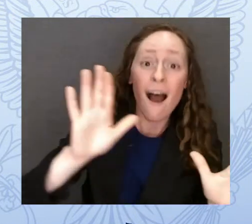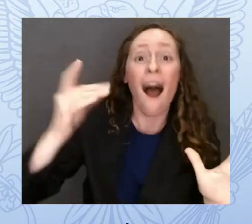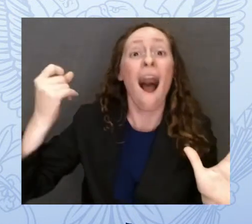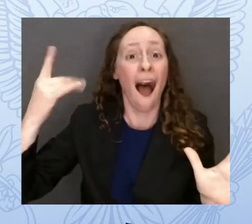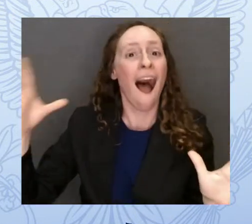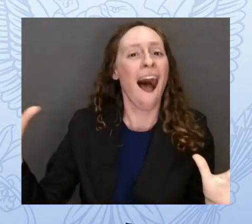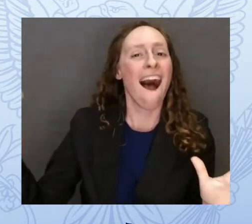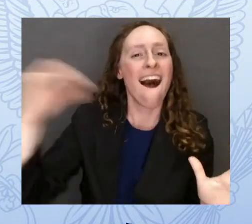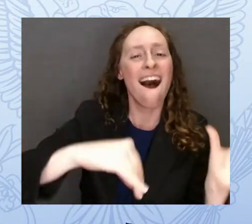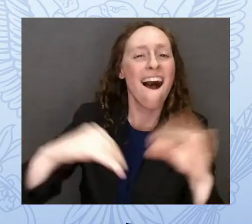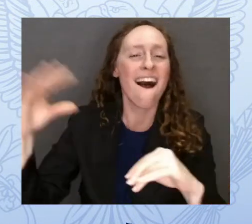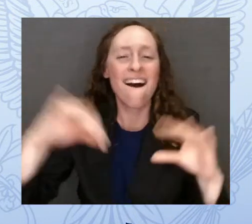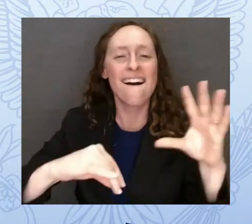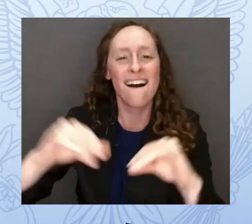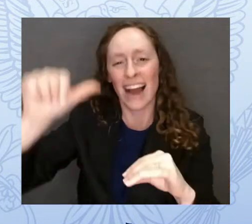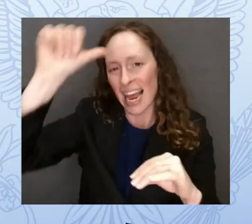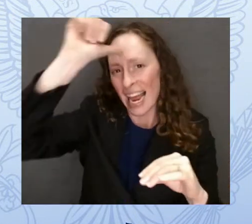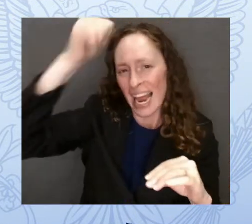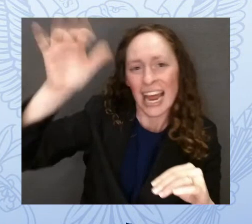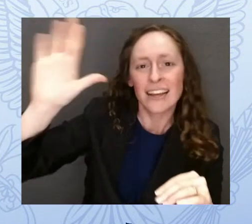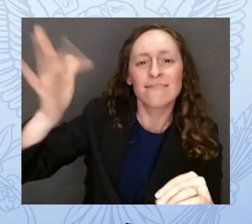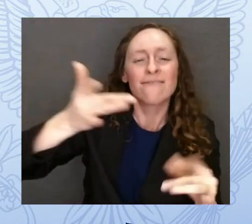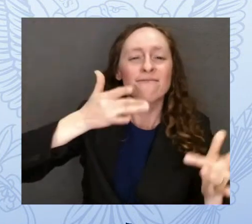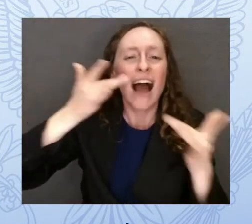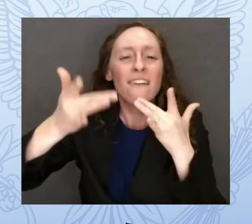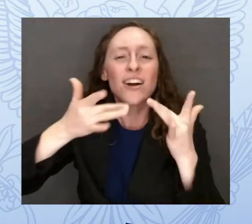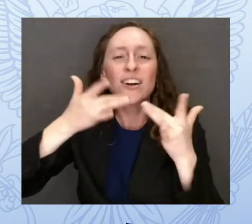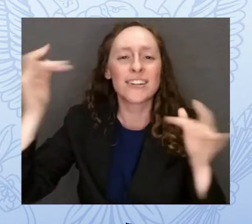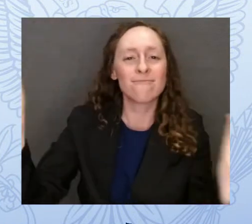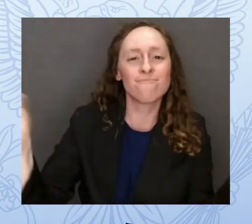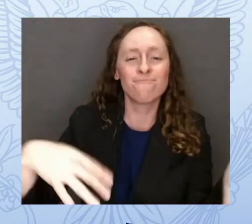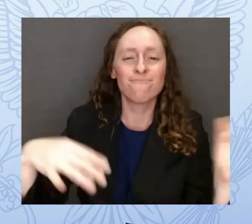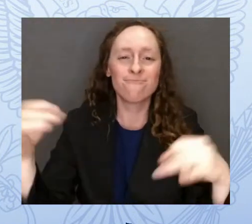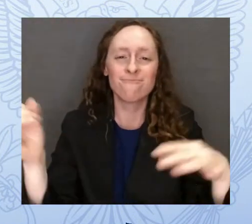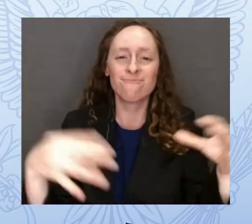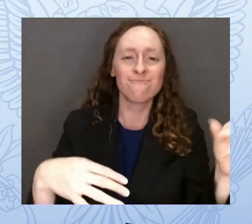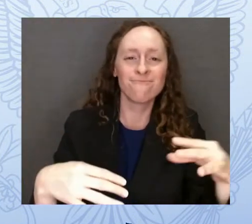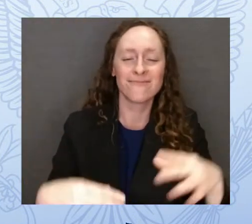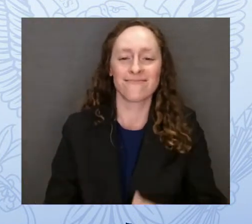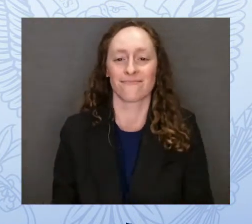As a native Californian, my ancestry runs deep there,